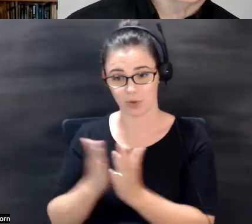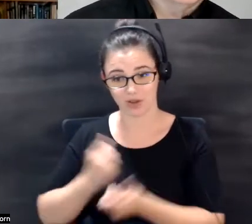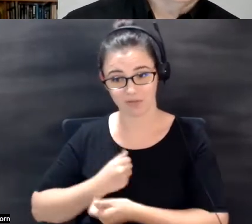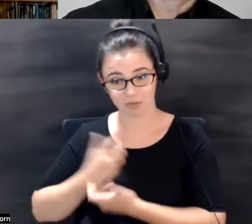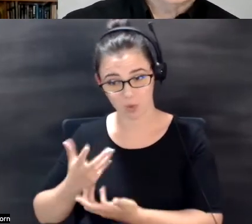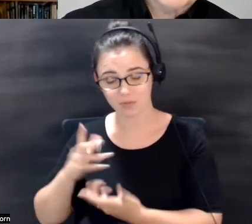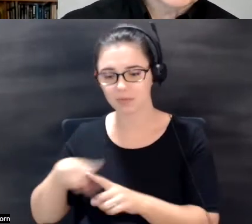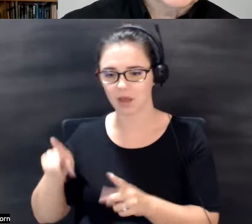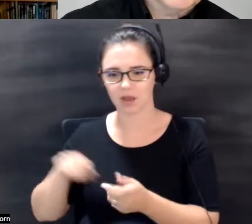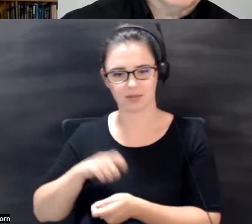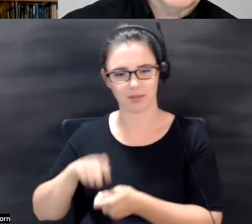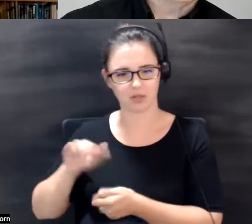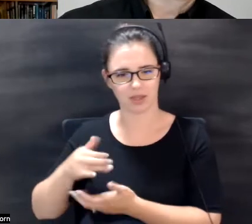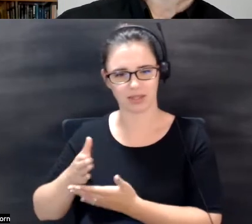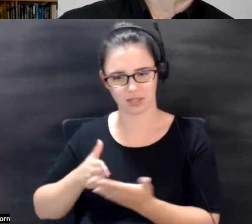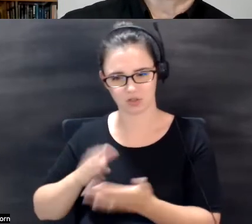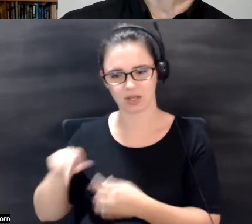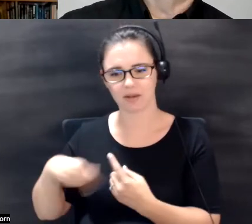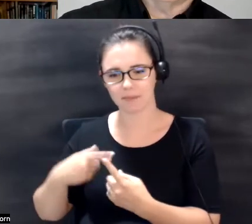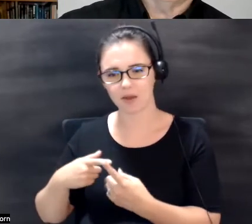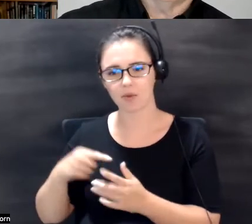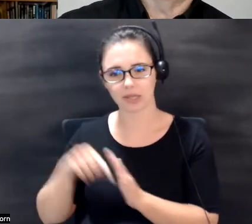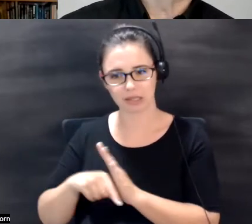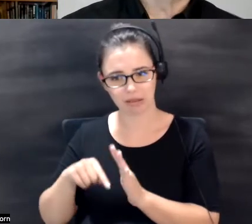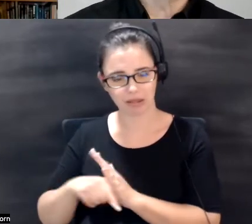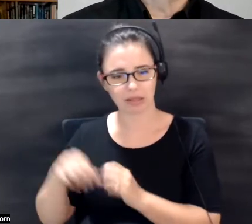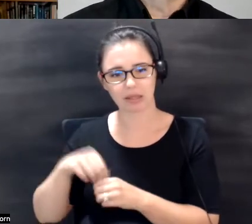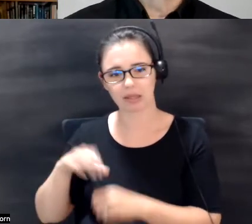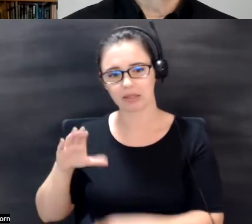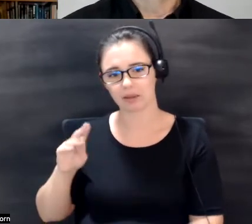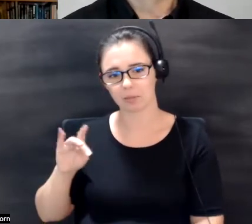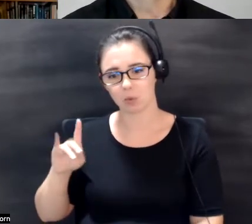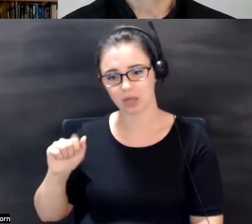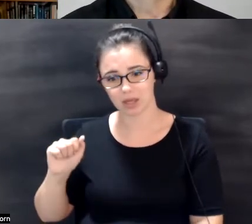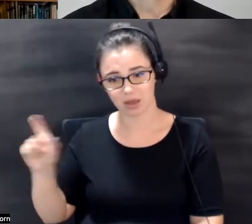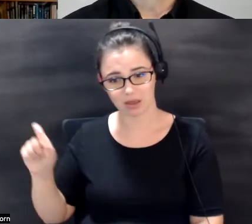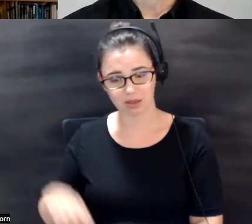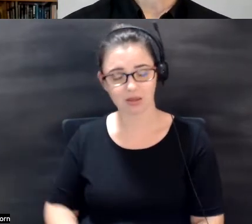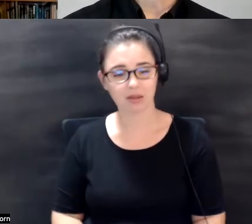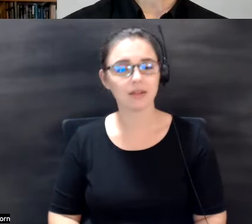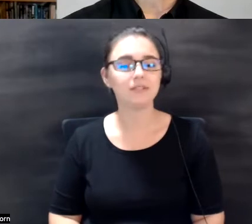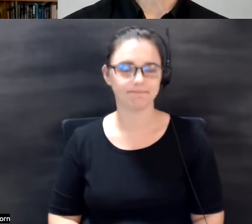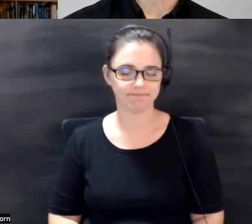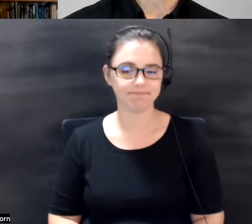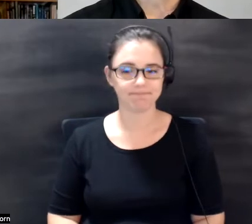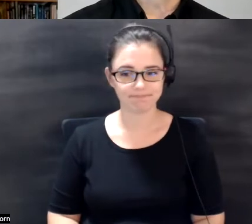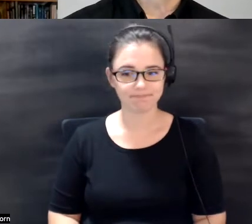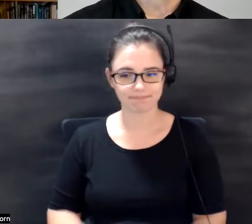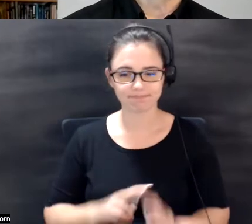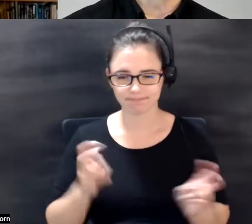the section about the killing in Cambodia? It was very challenging, it was super emotional.